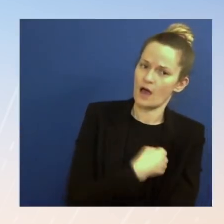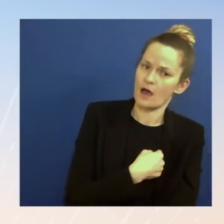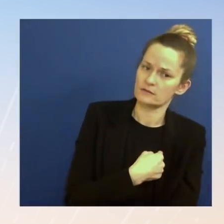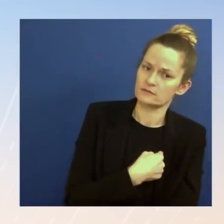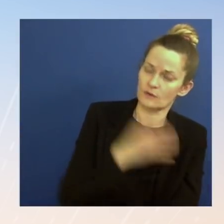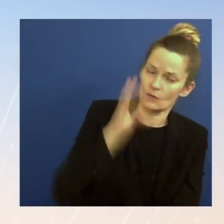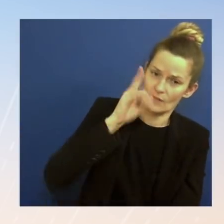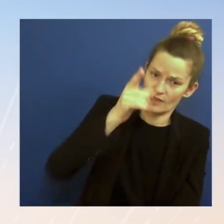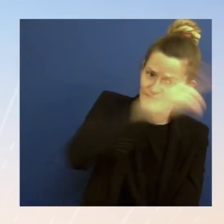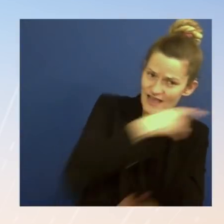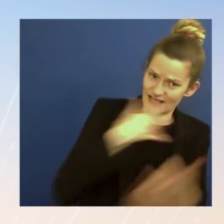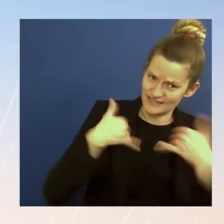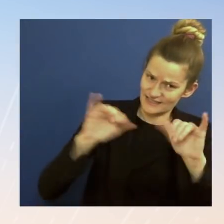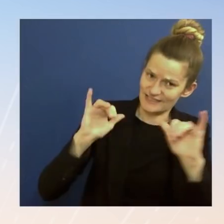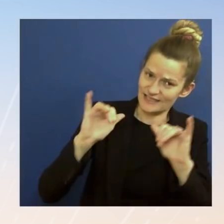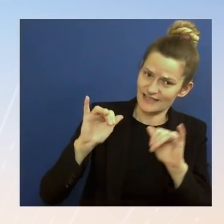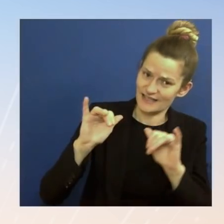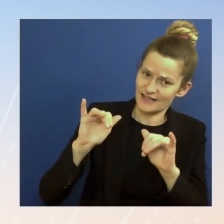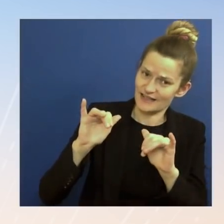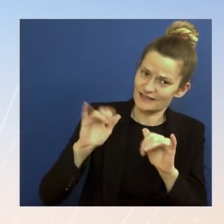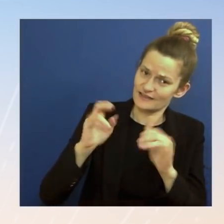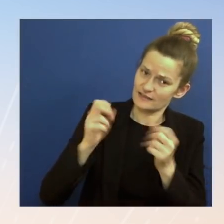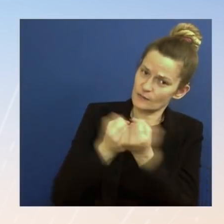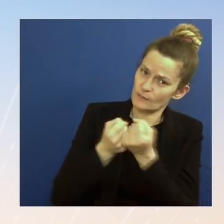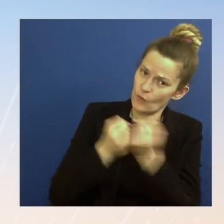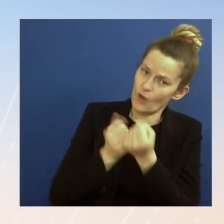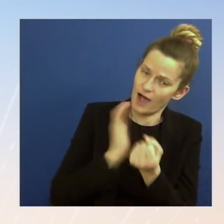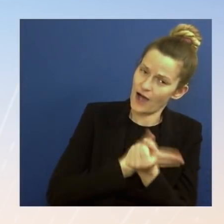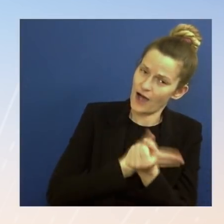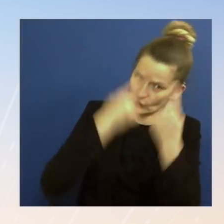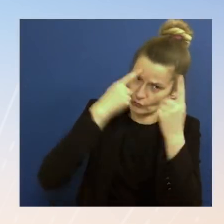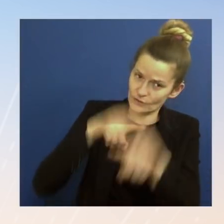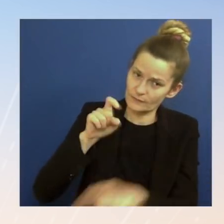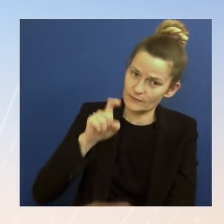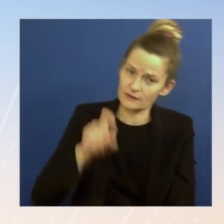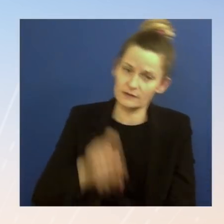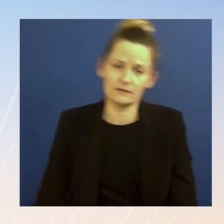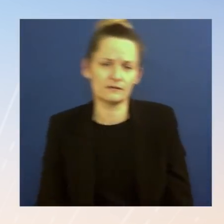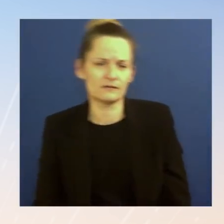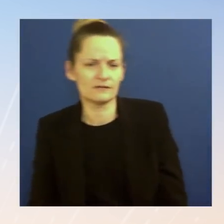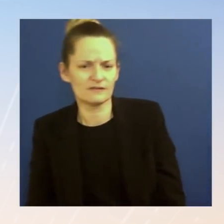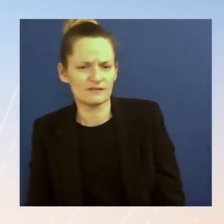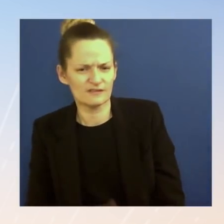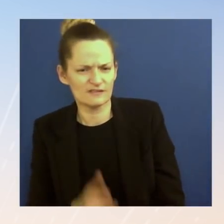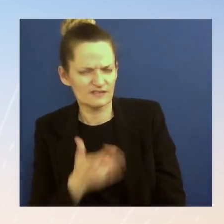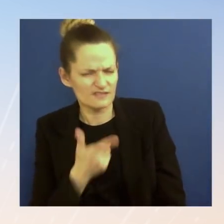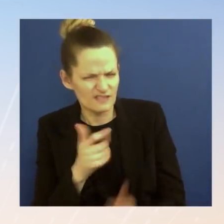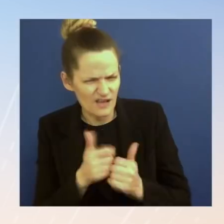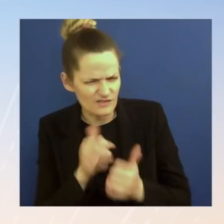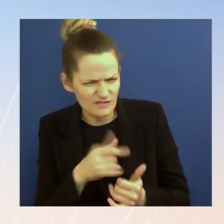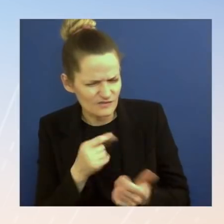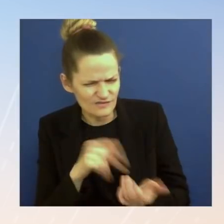The Press: Well, Afghanistan is a long partner of ours. And so, you know, the whole situation that's happening now --